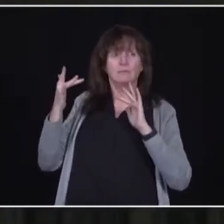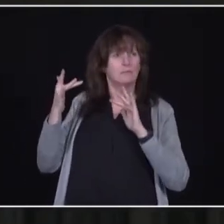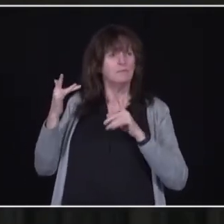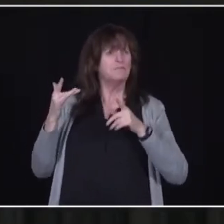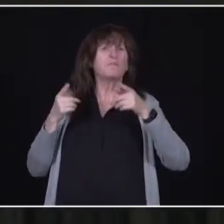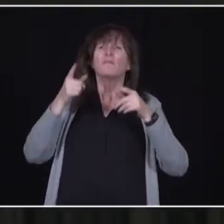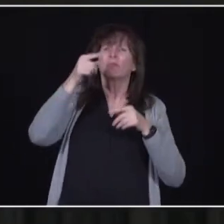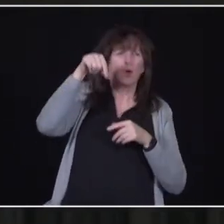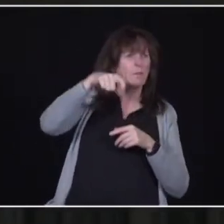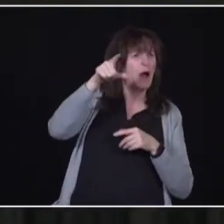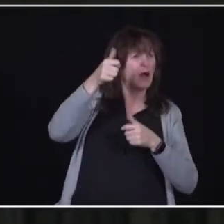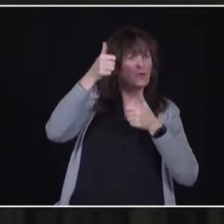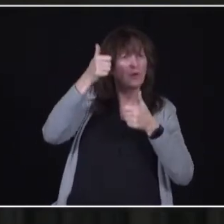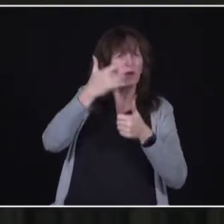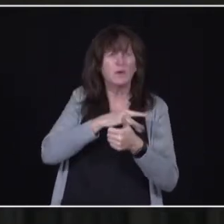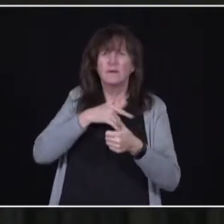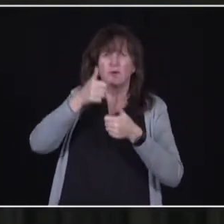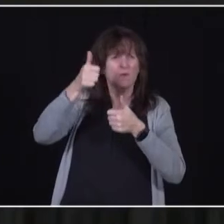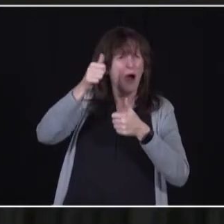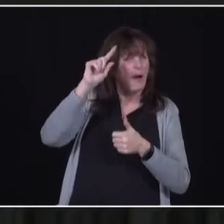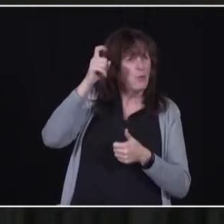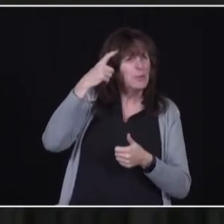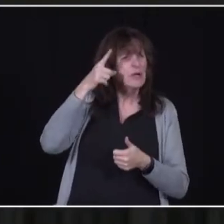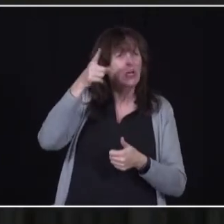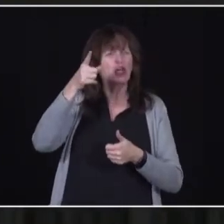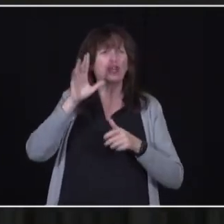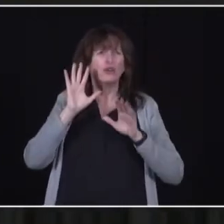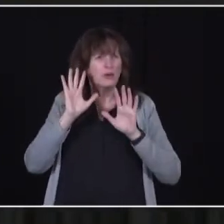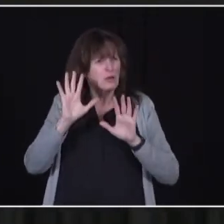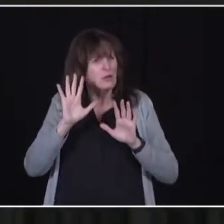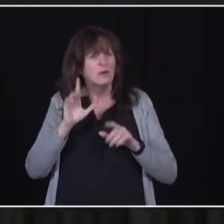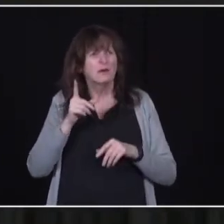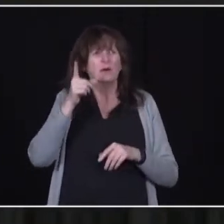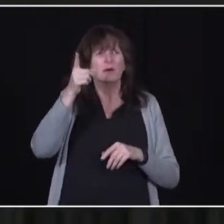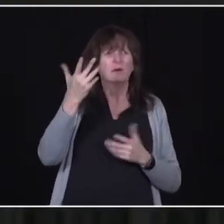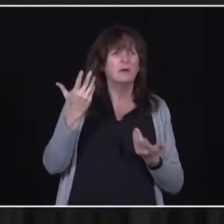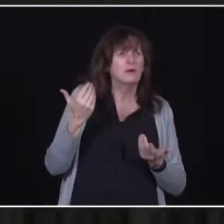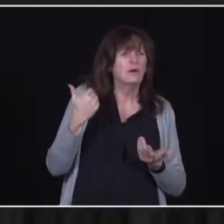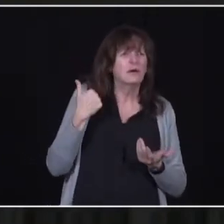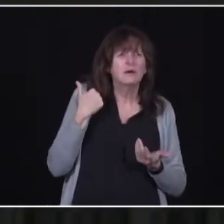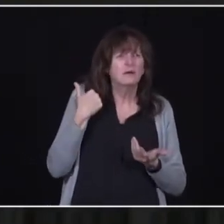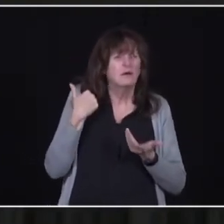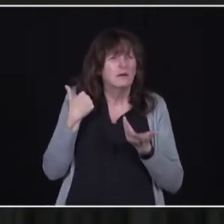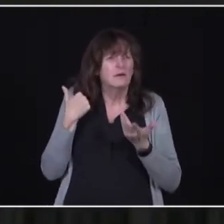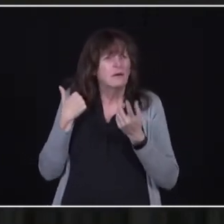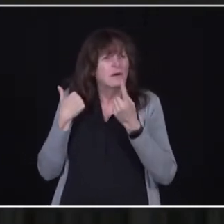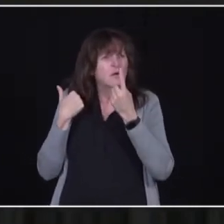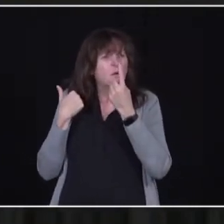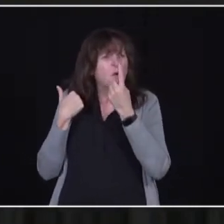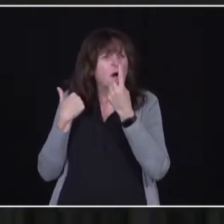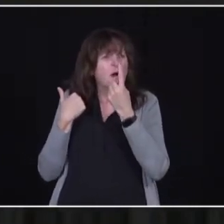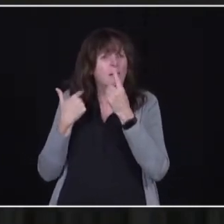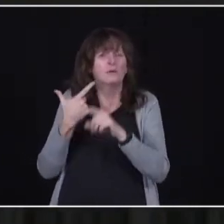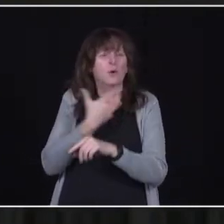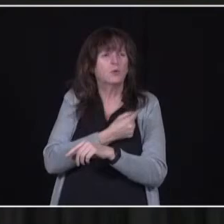they are a great province and have a great Premier. They have not administered one single dose of the second vaccine.